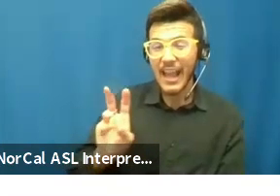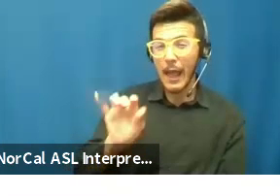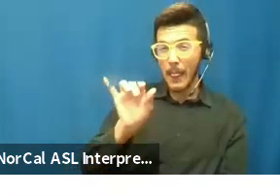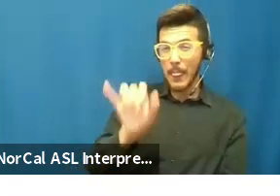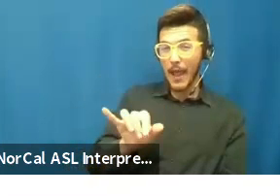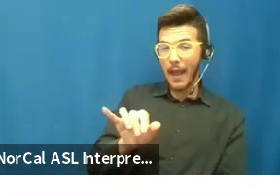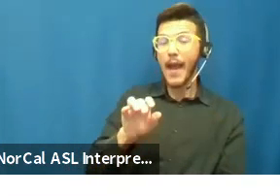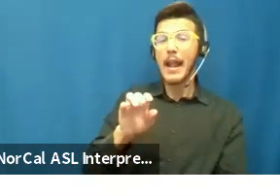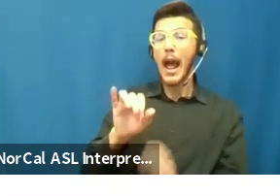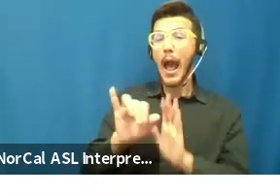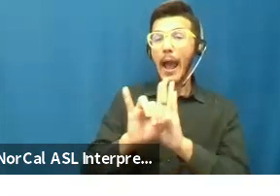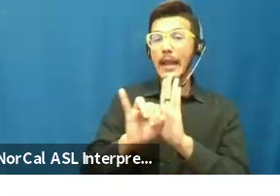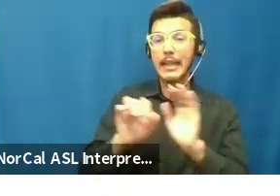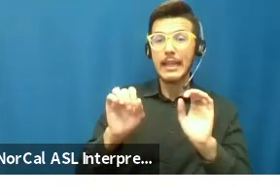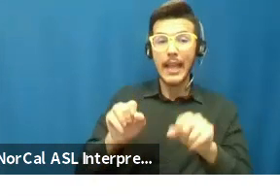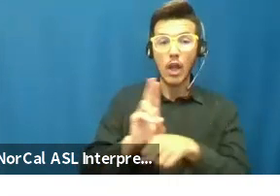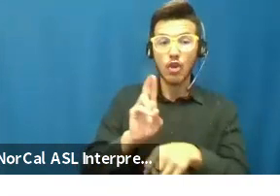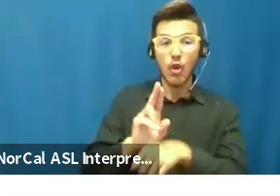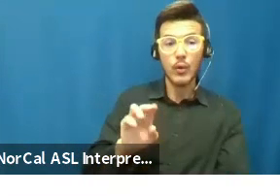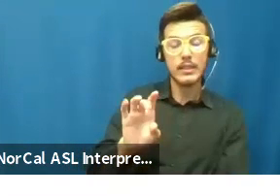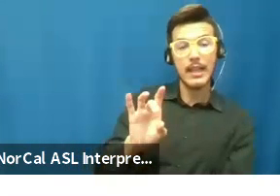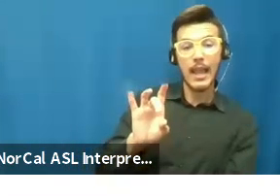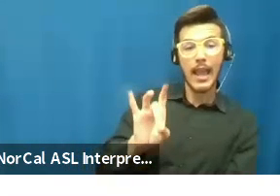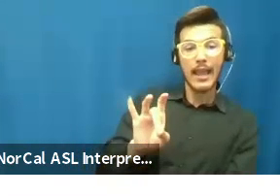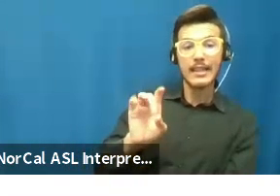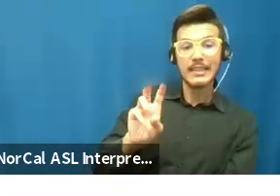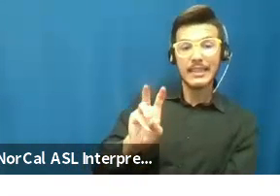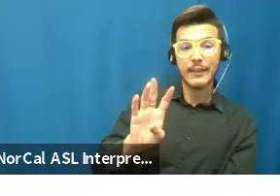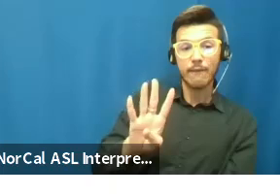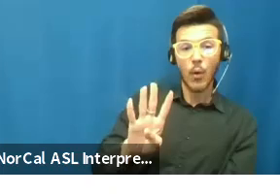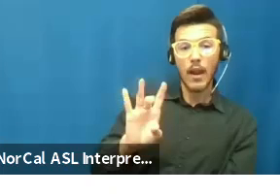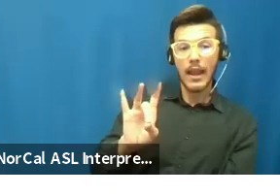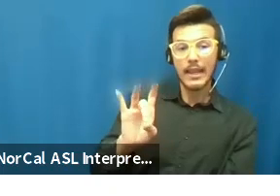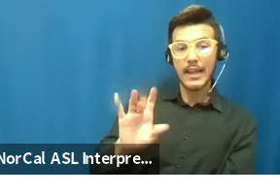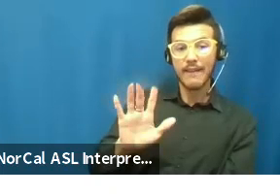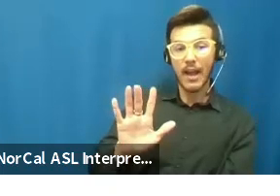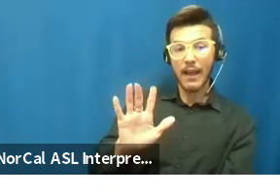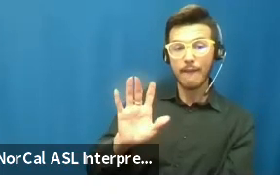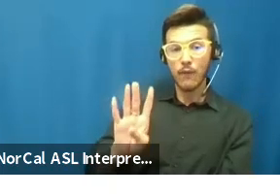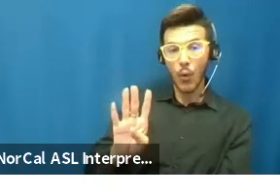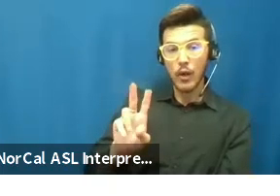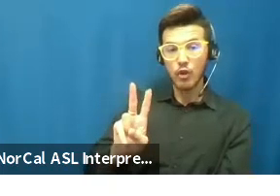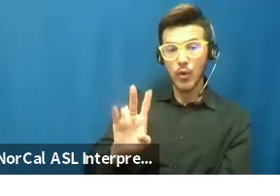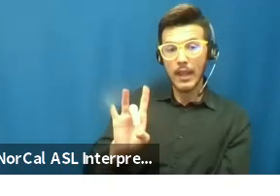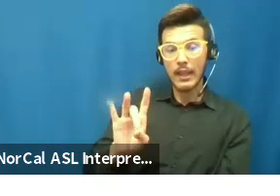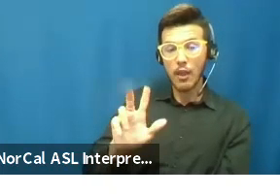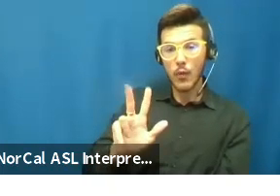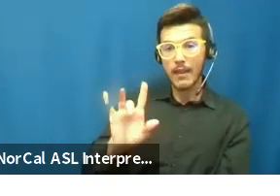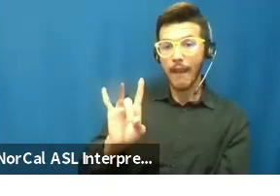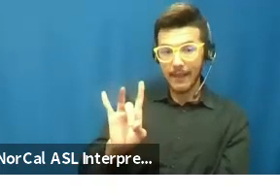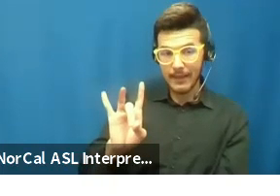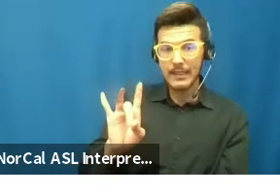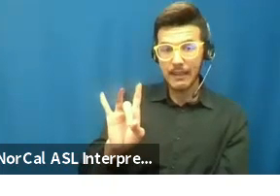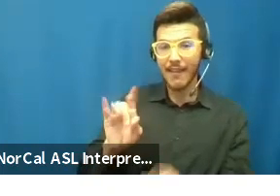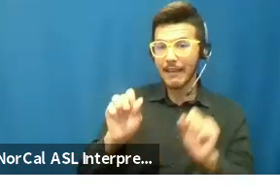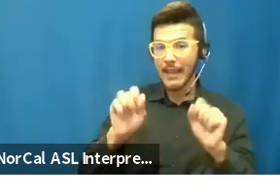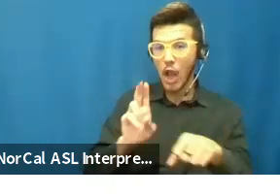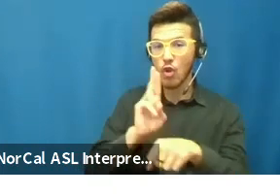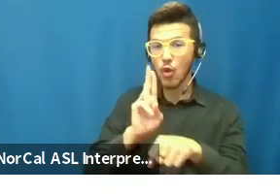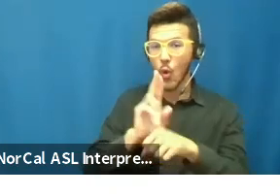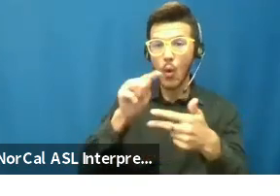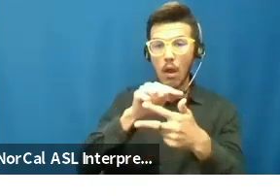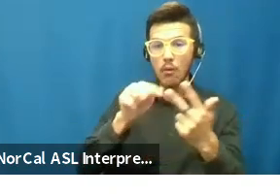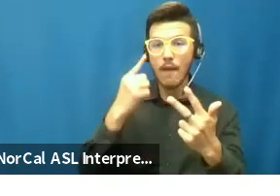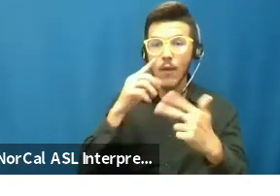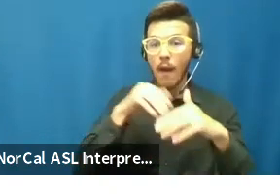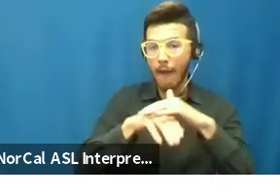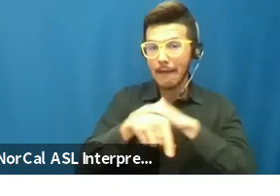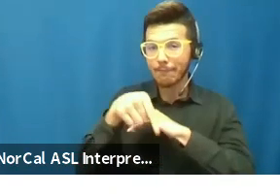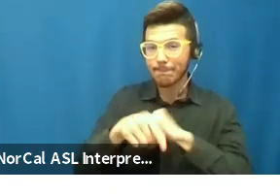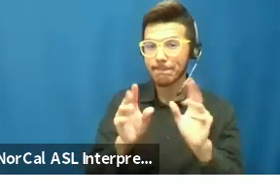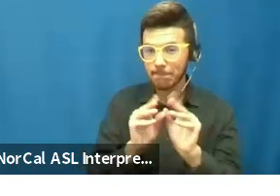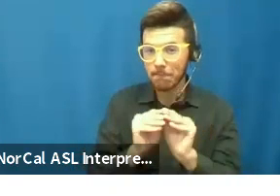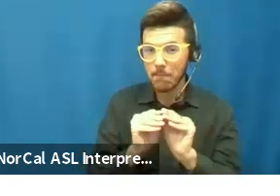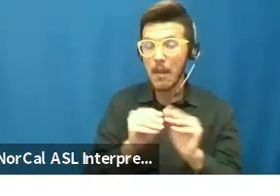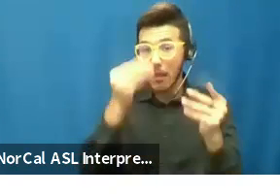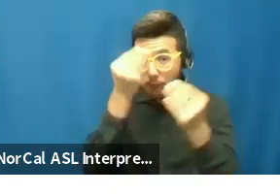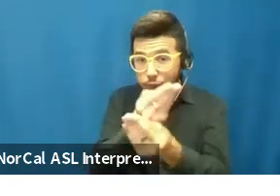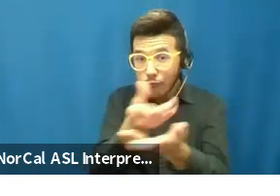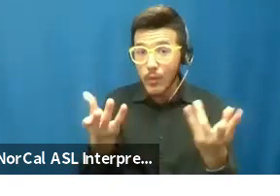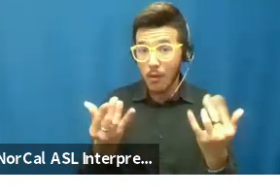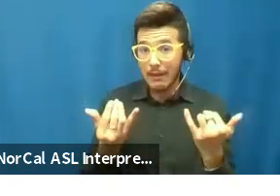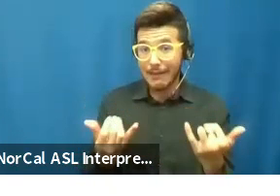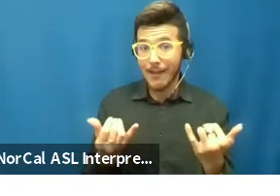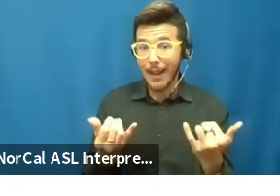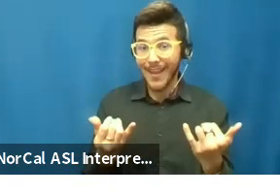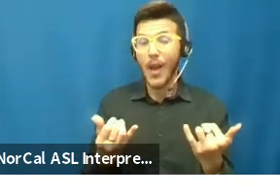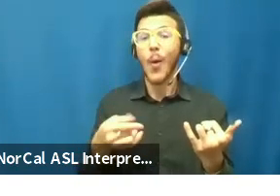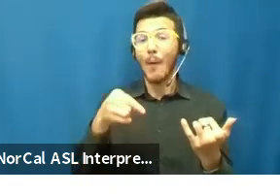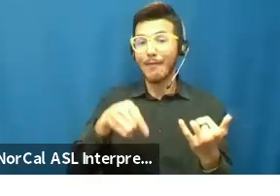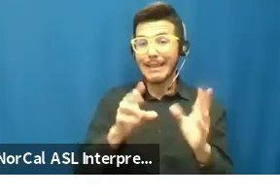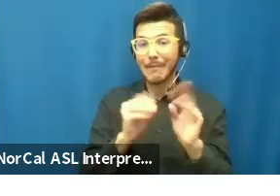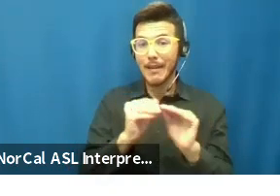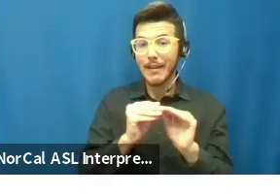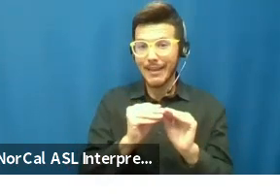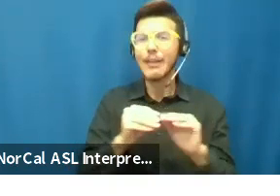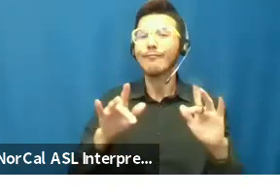ID of 864 8854 2838. And please note that this webinar is being recorded and will be available